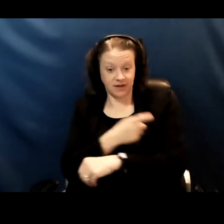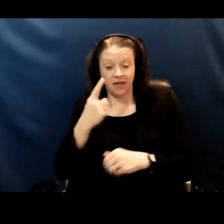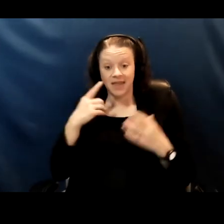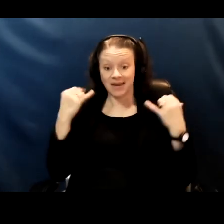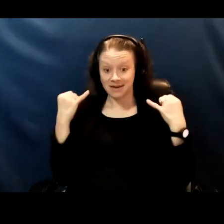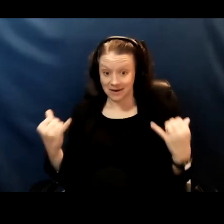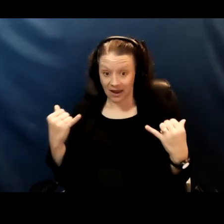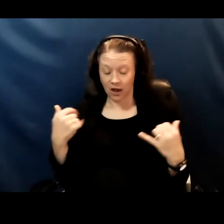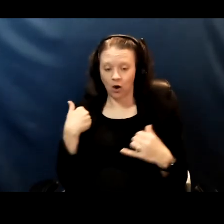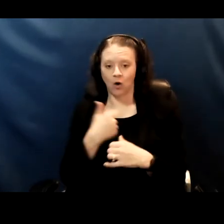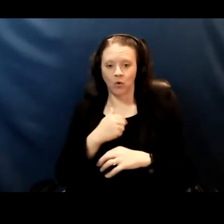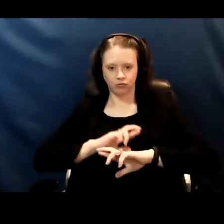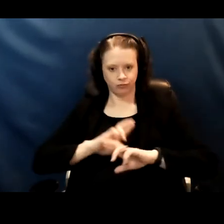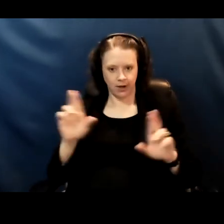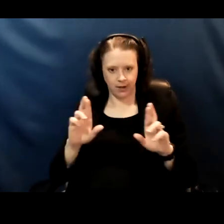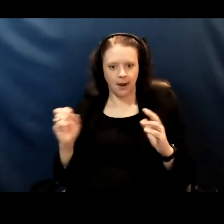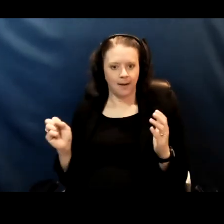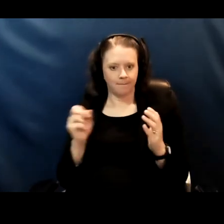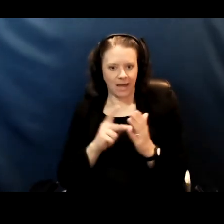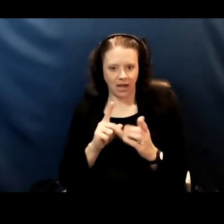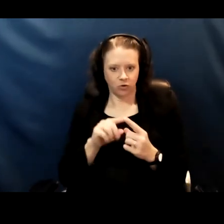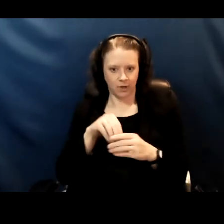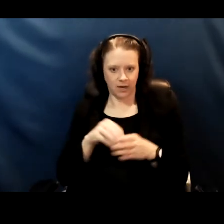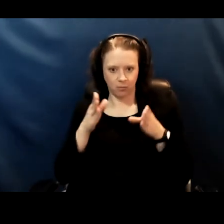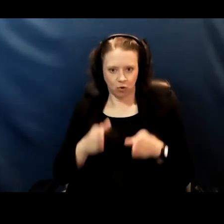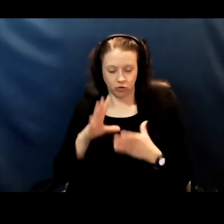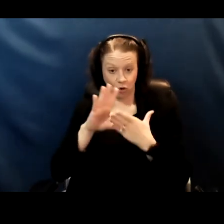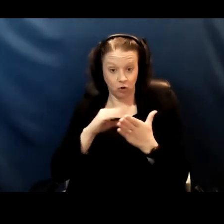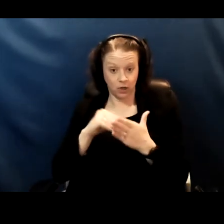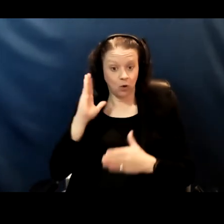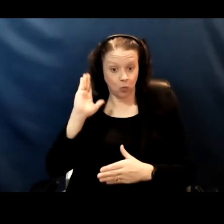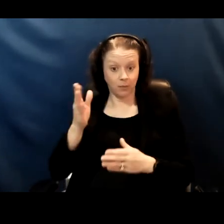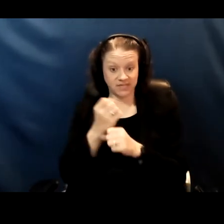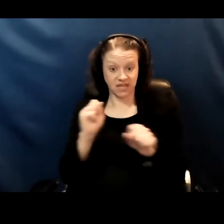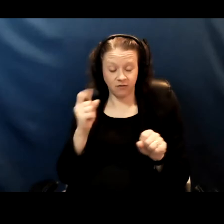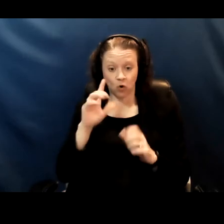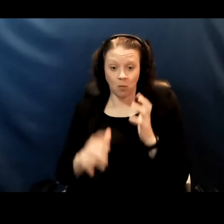where return to in-person learning will be safe for most if not all children.